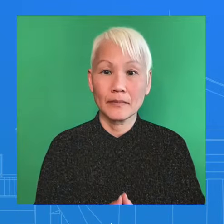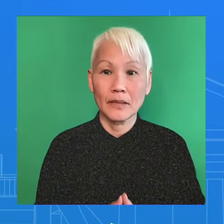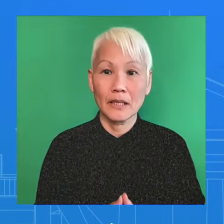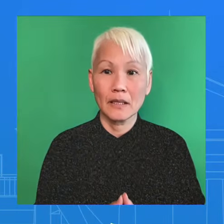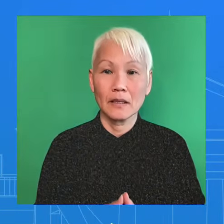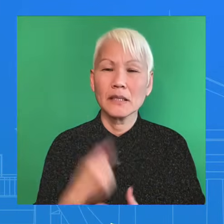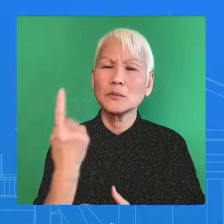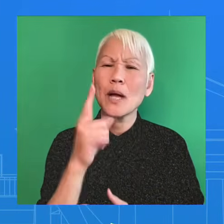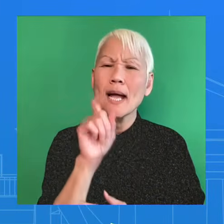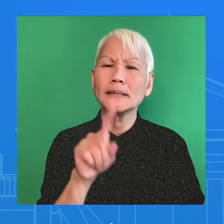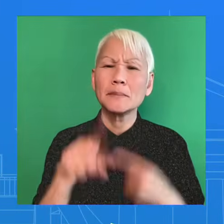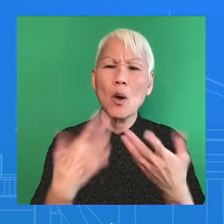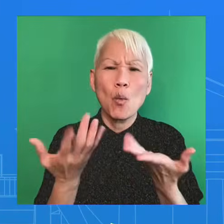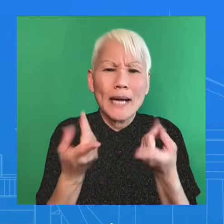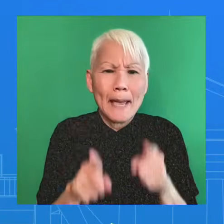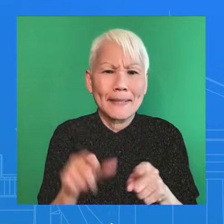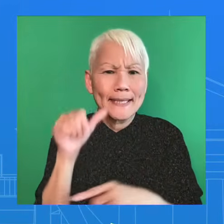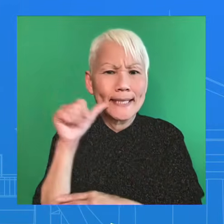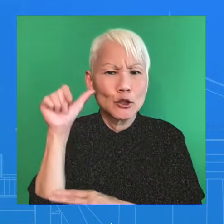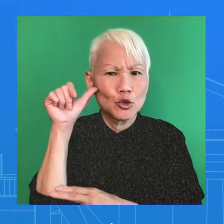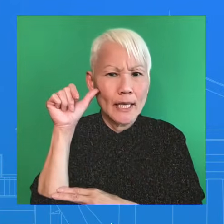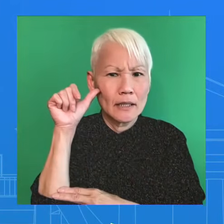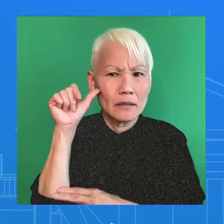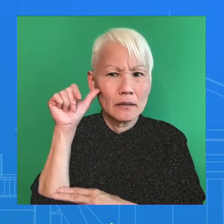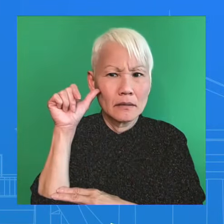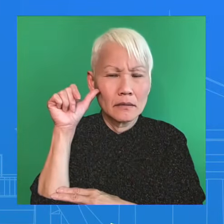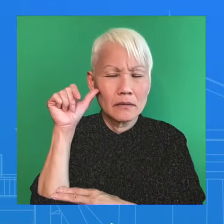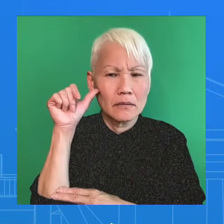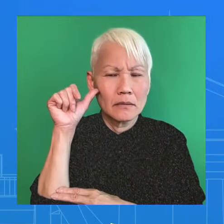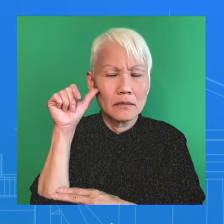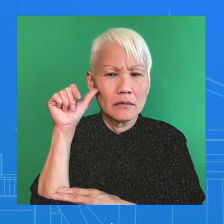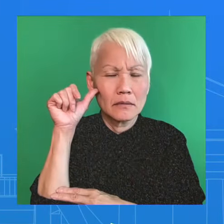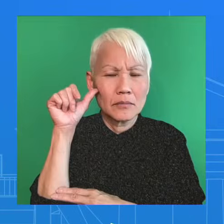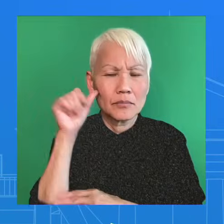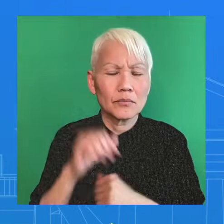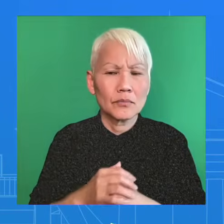did the President have any role in the decision to scramble F-16s,